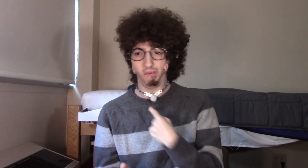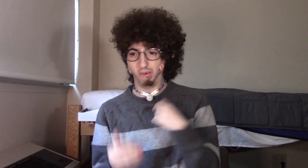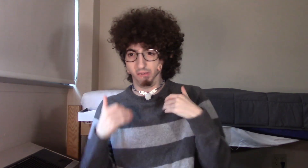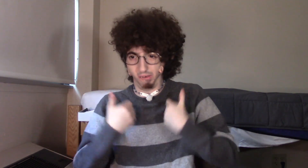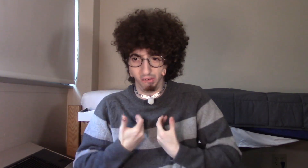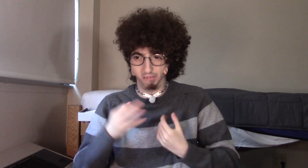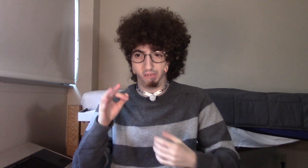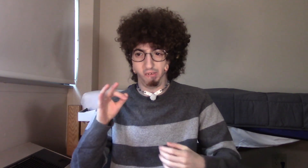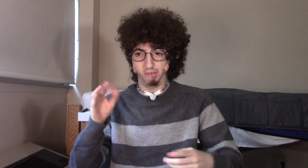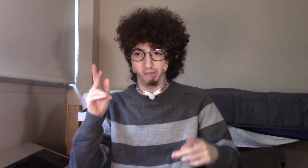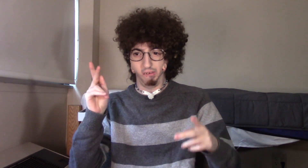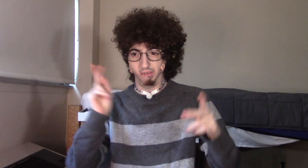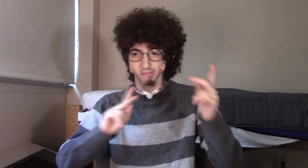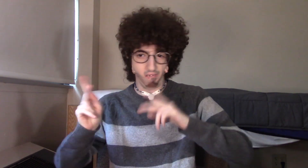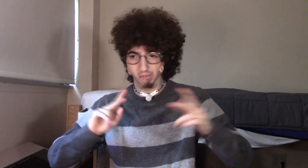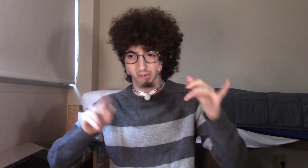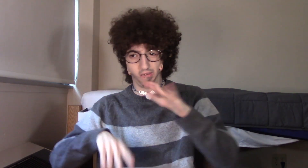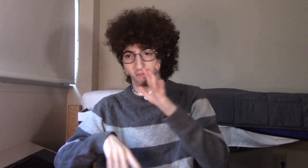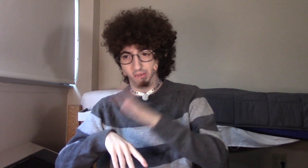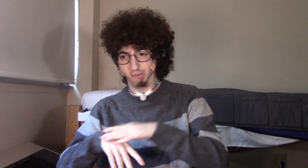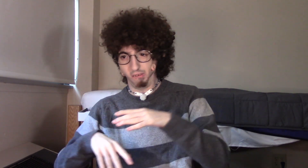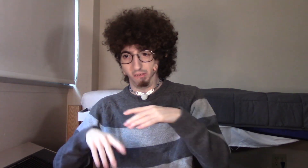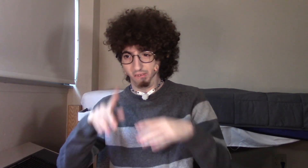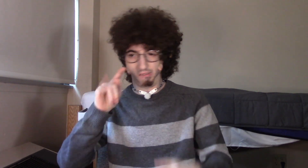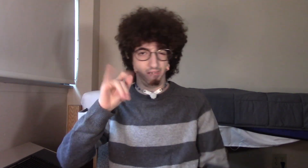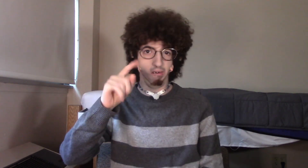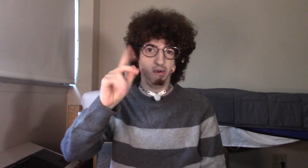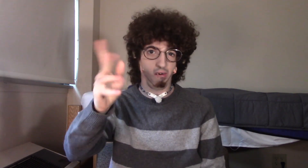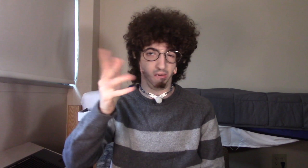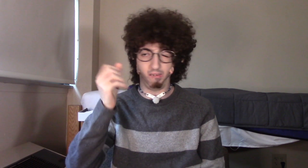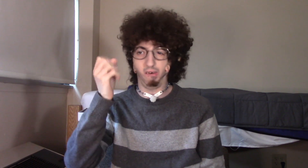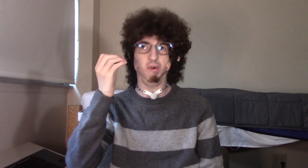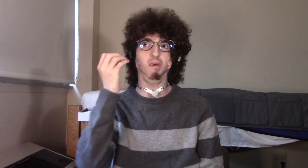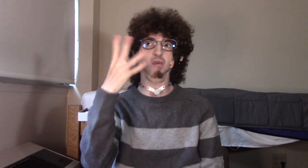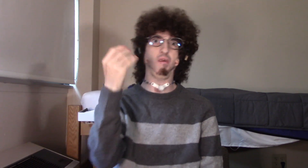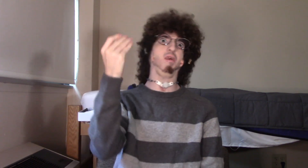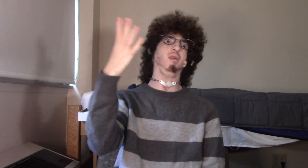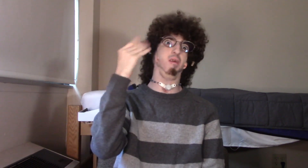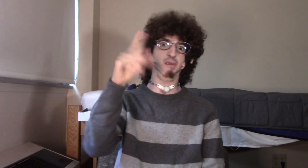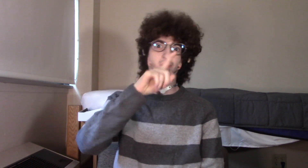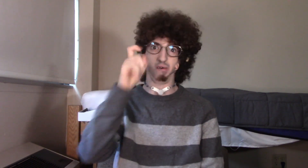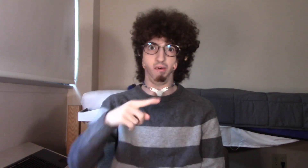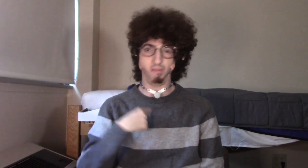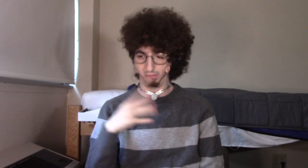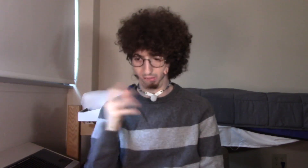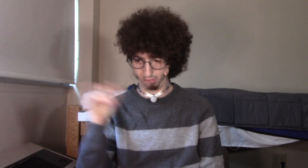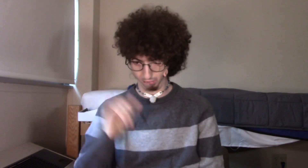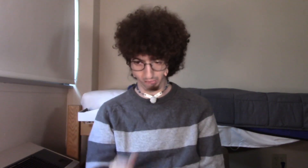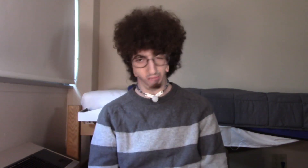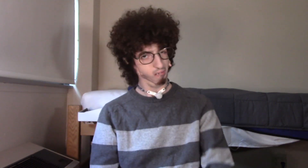I'm tired of people on TikTok, so many many questions I get like